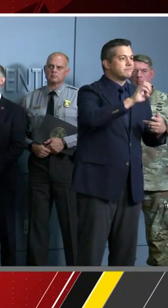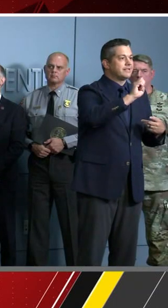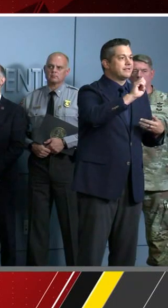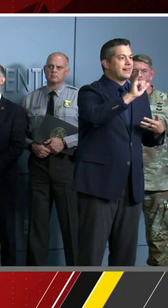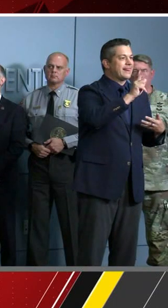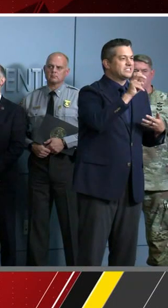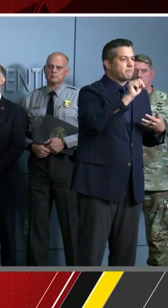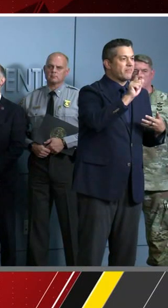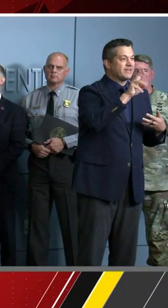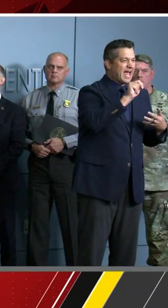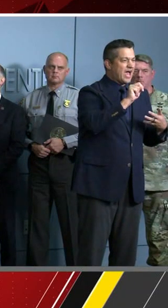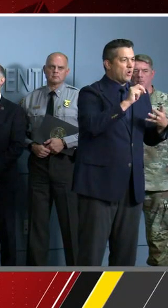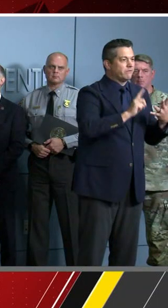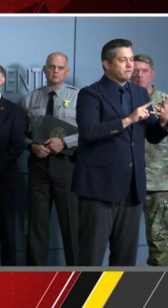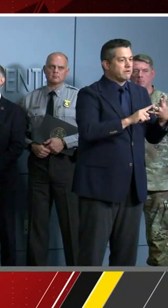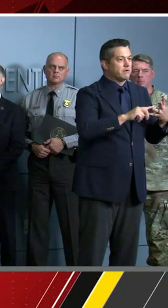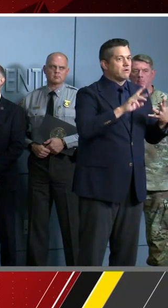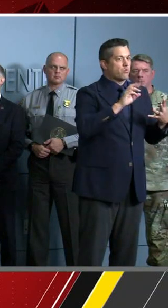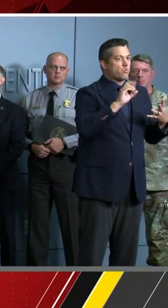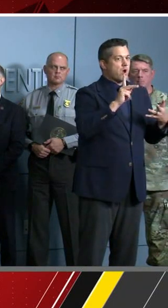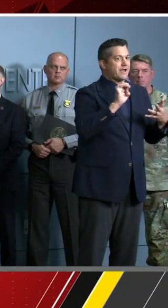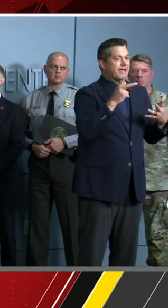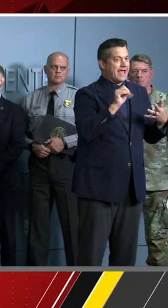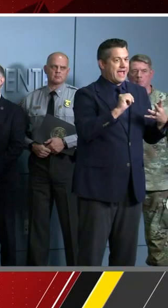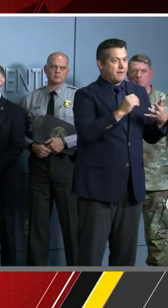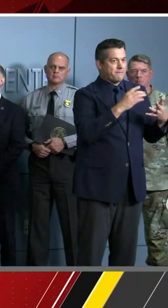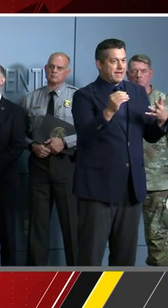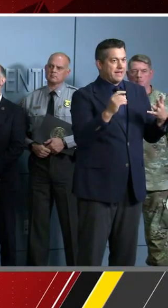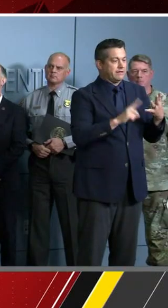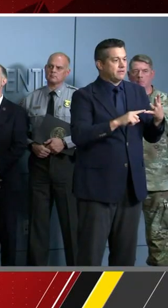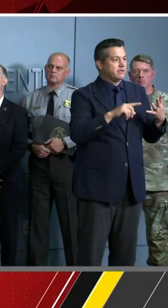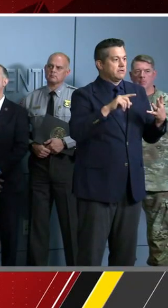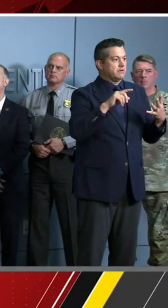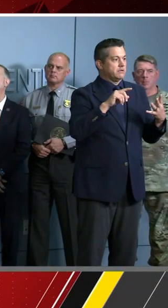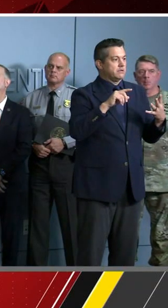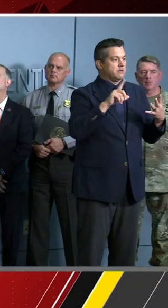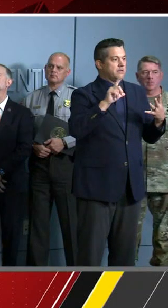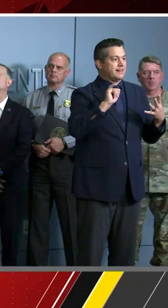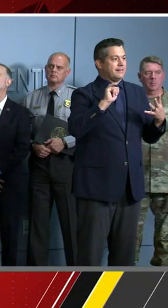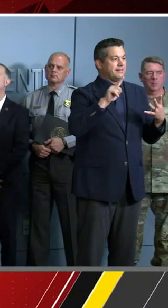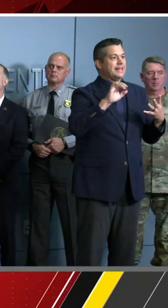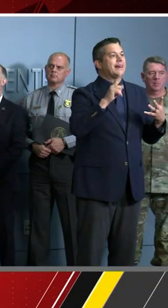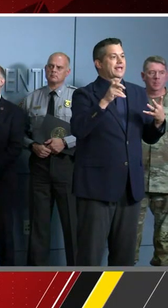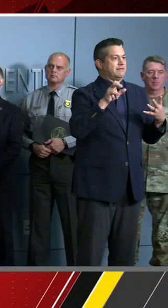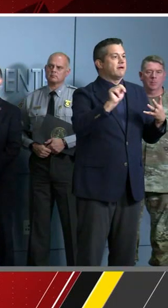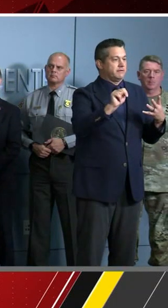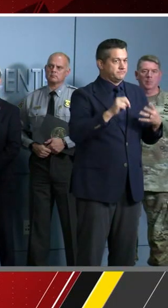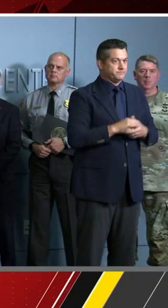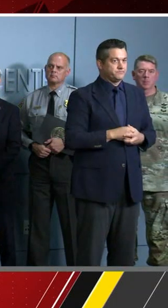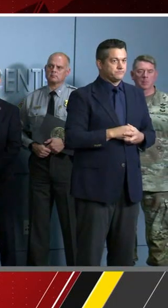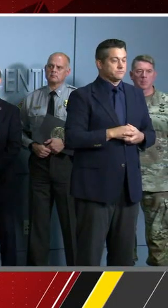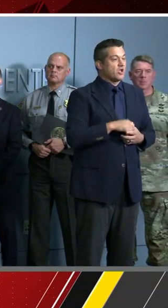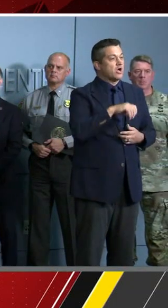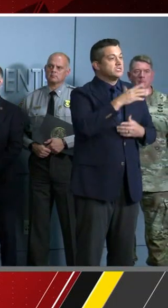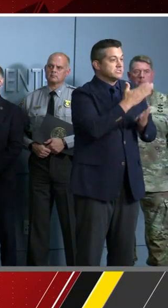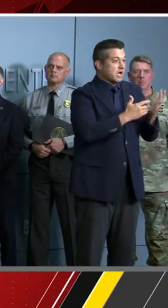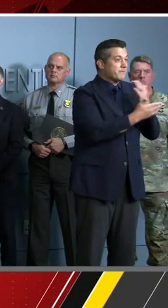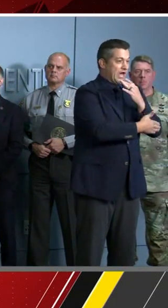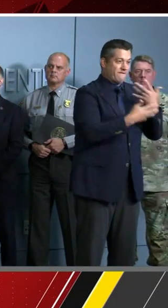Lillington Brunt, Cheswick, Northampton and Terrell Public